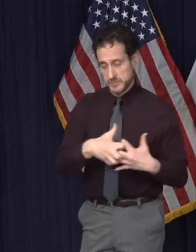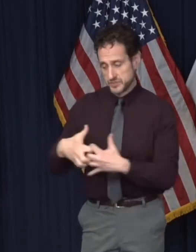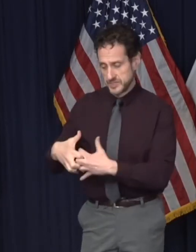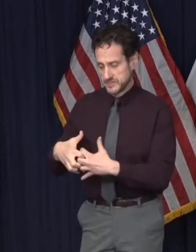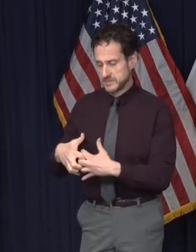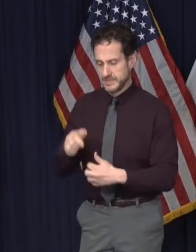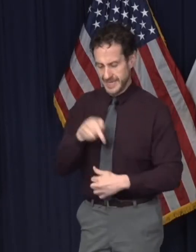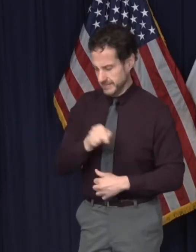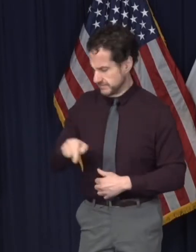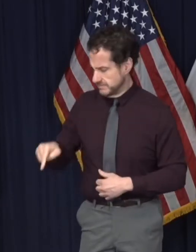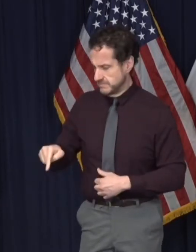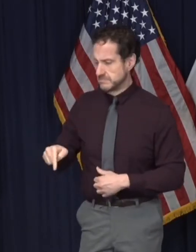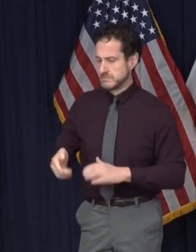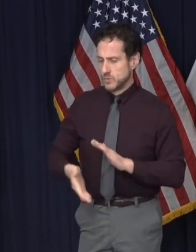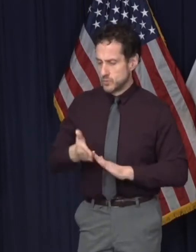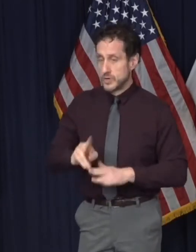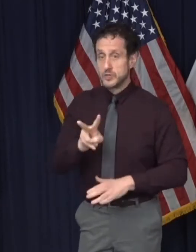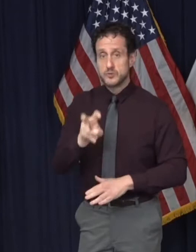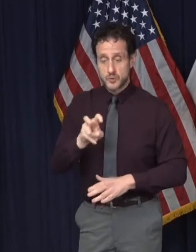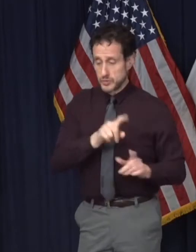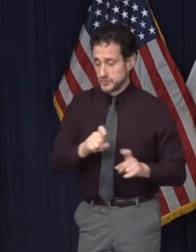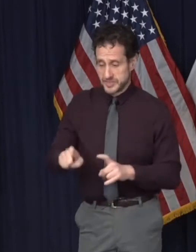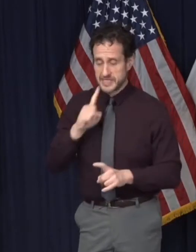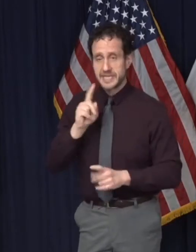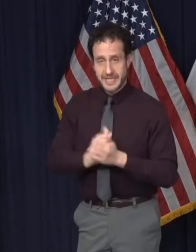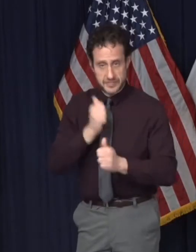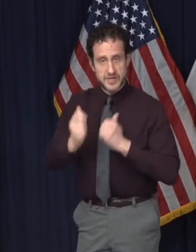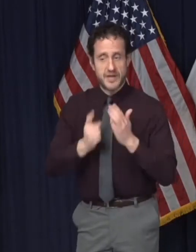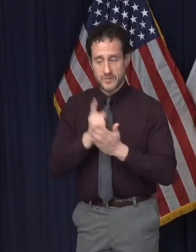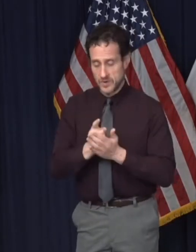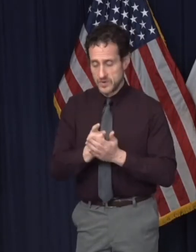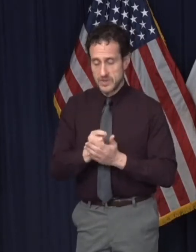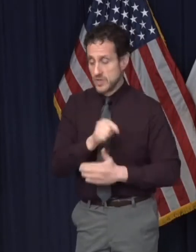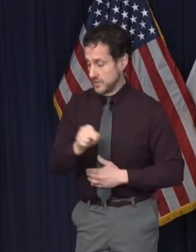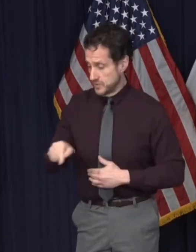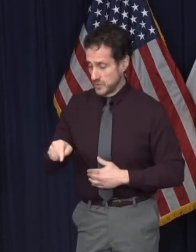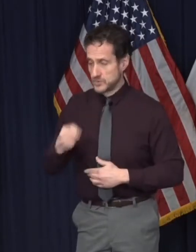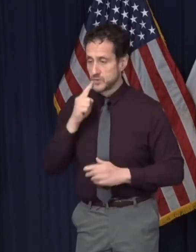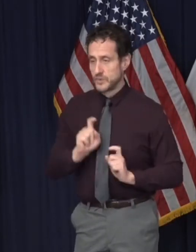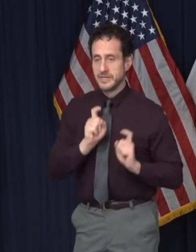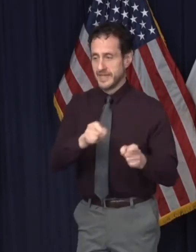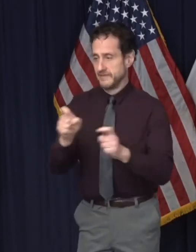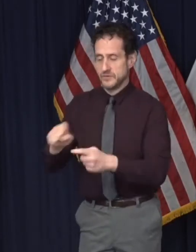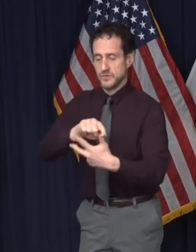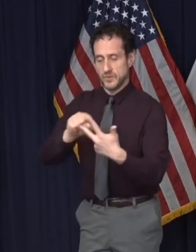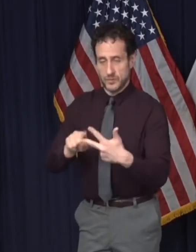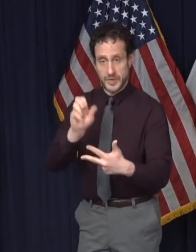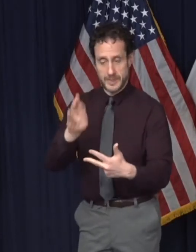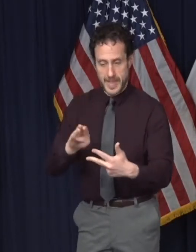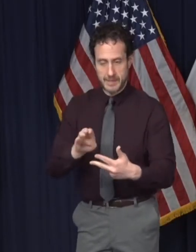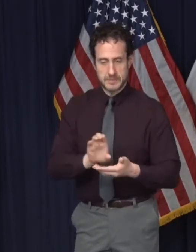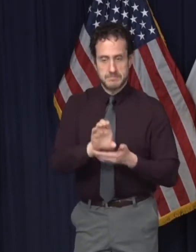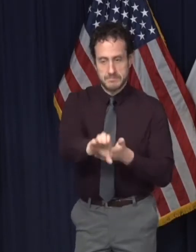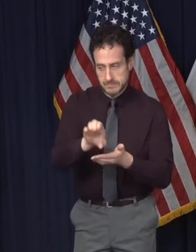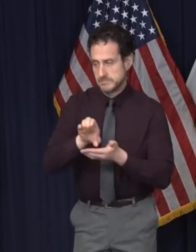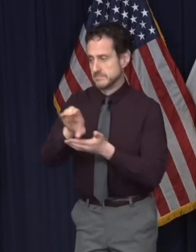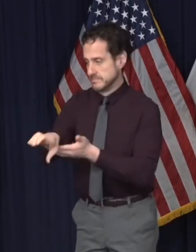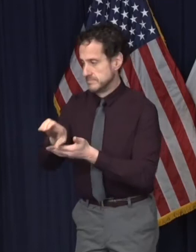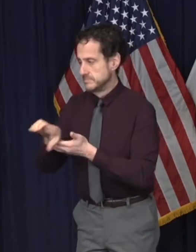THERMO EXTRACTORS EACH WHICH PROMISED TO RUN 200 TESTS PER HOUR AND WE DISTRIBUTED THOSE FIVE MACHINES ACROSS OUR THREE